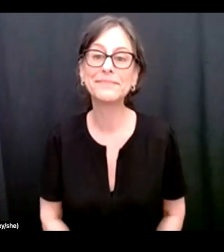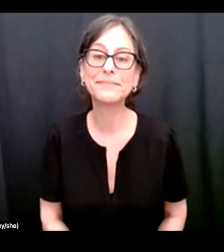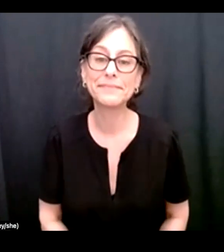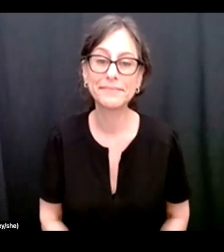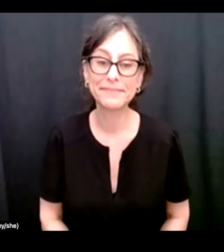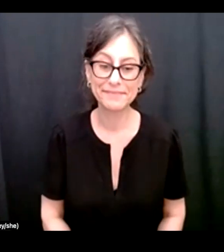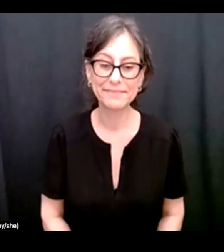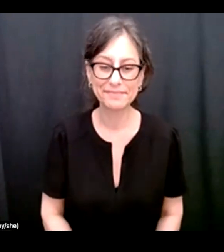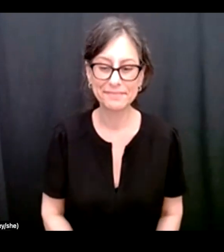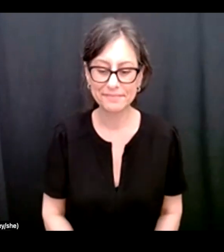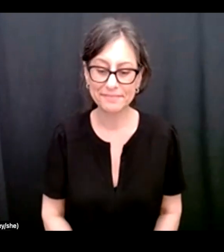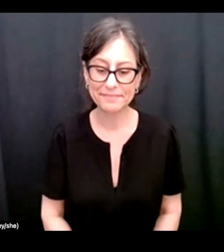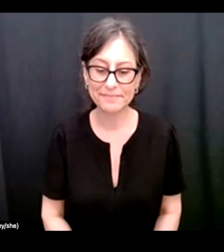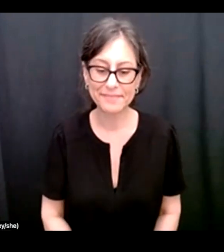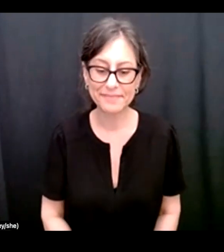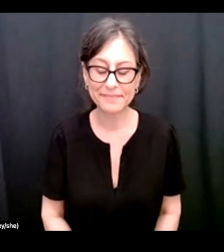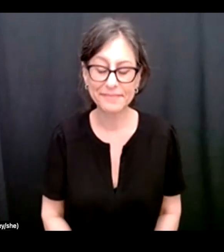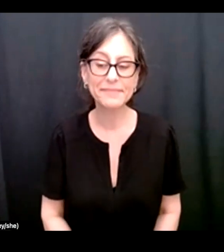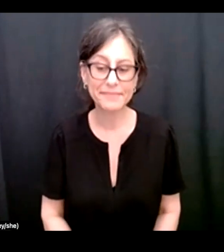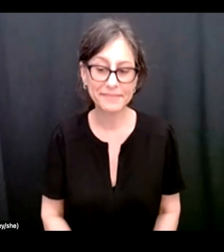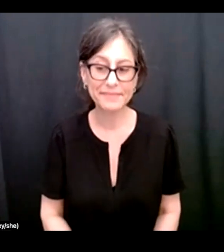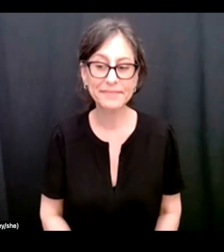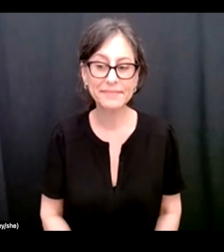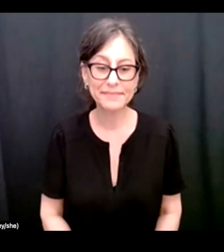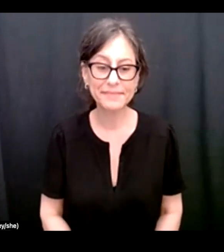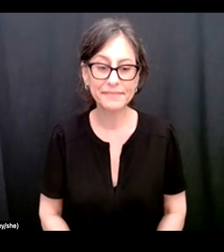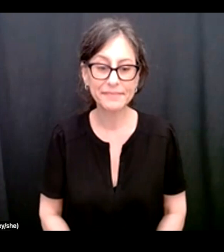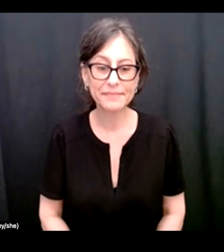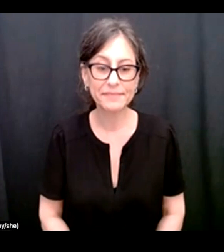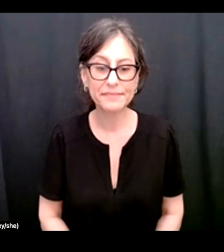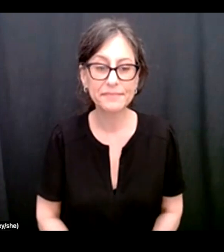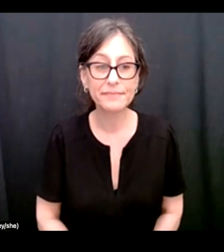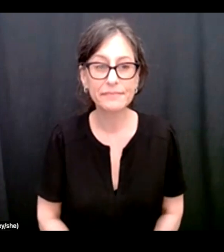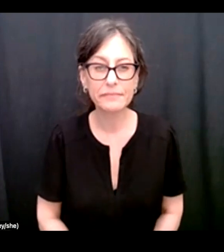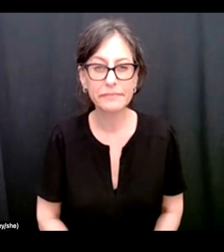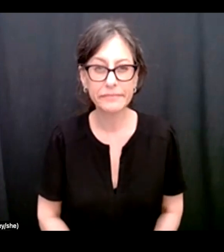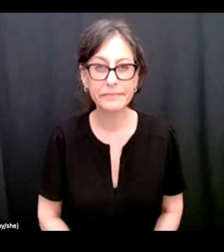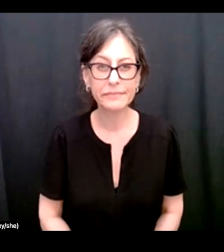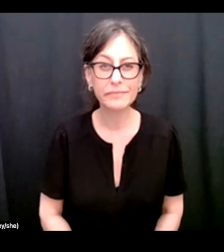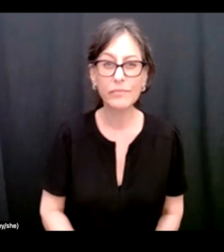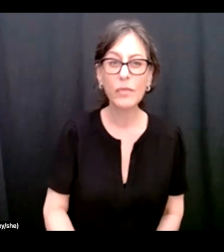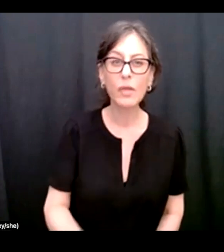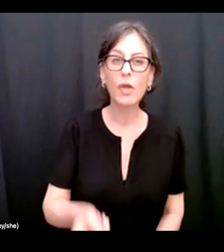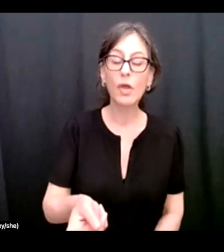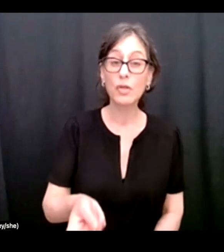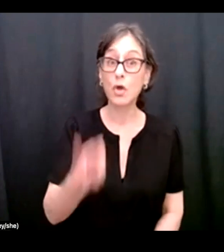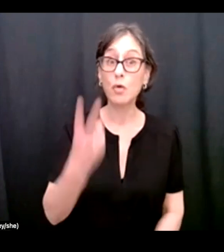so another thing that I think two of the poets that I are extremely underrated Essex